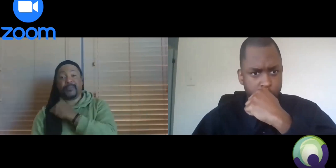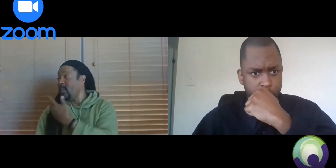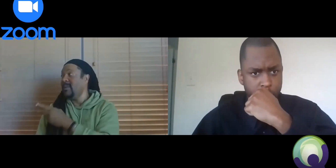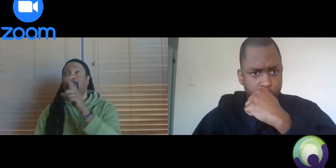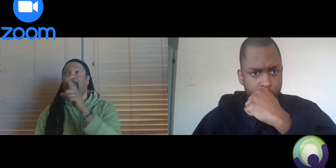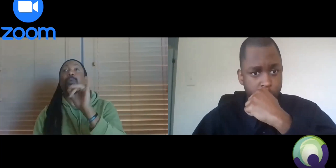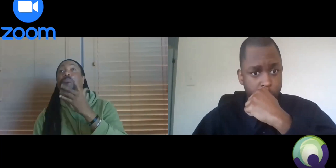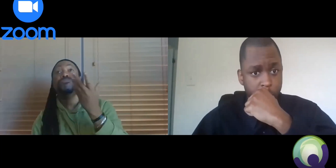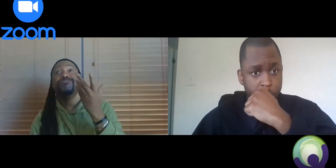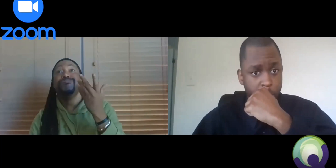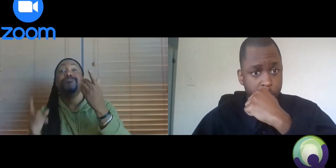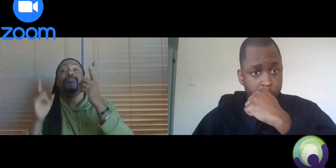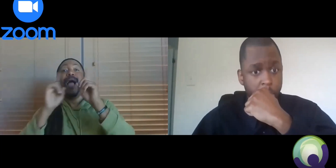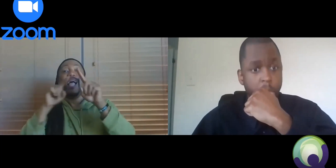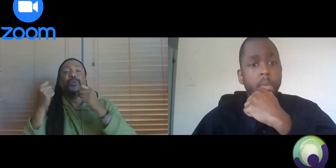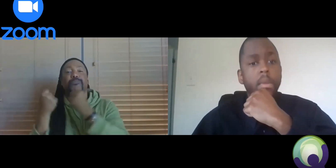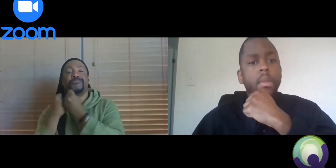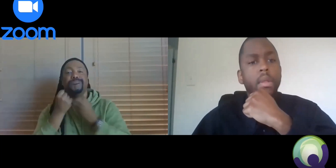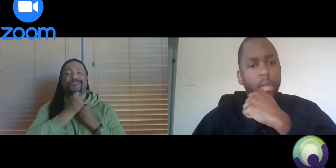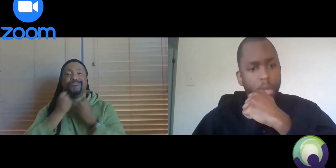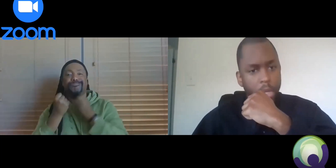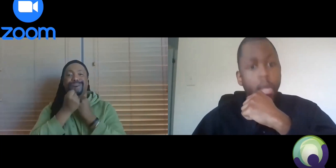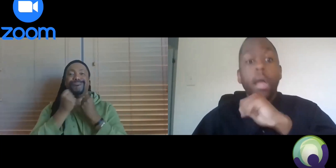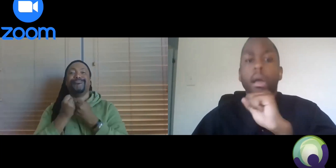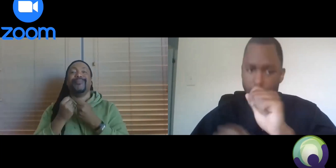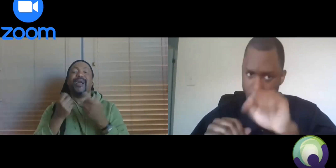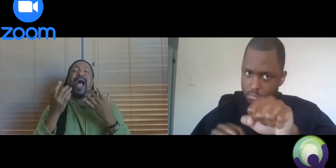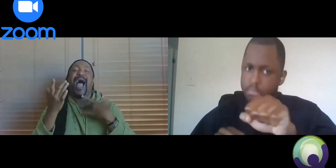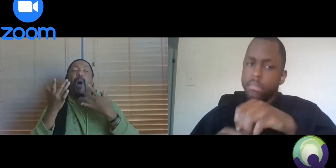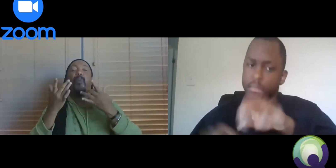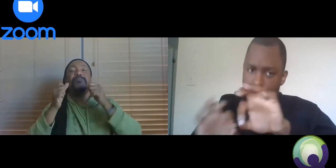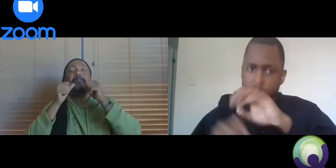the teacher was calling me and I would look to see what they were saying. I was blessed to have